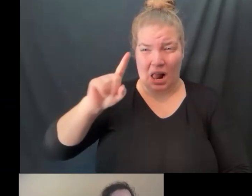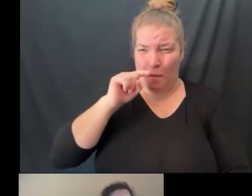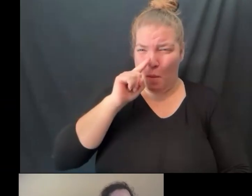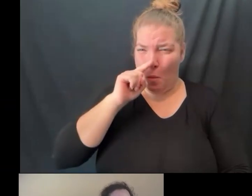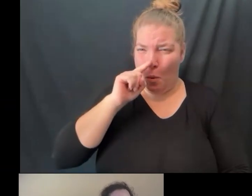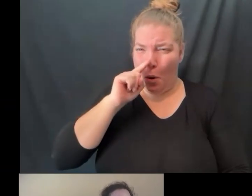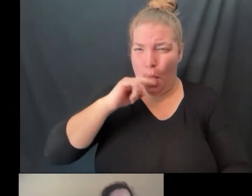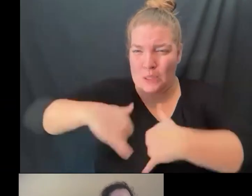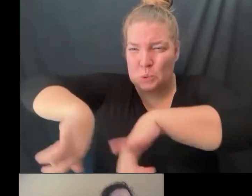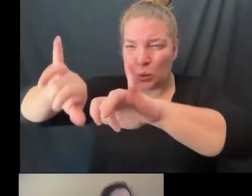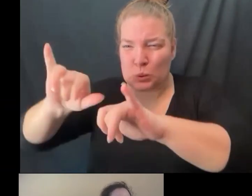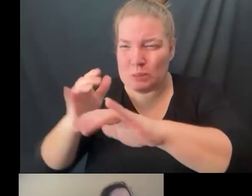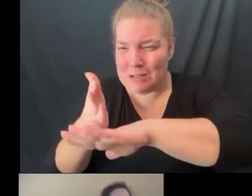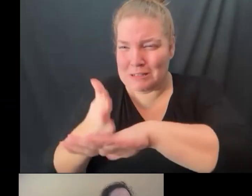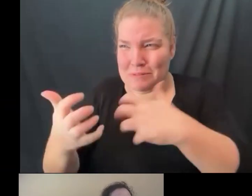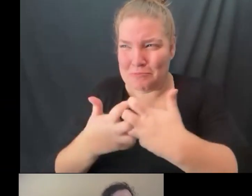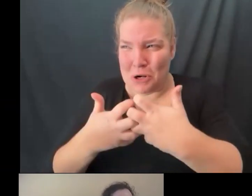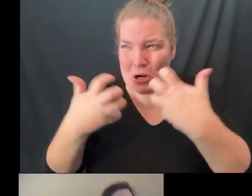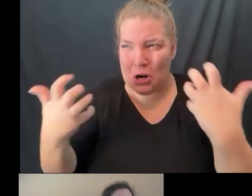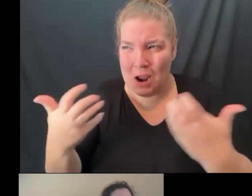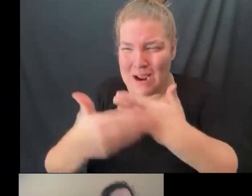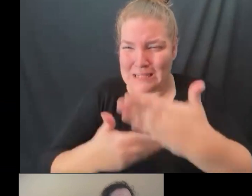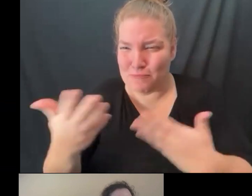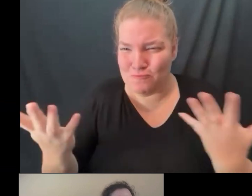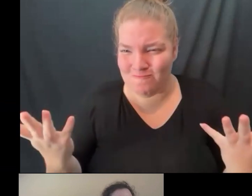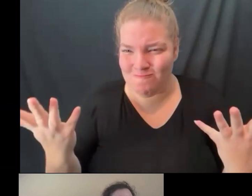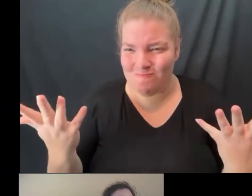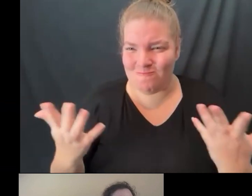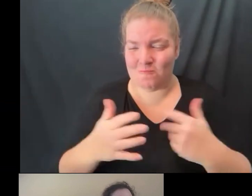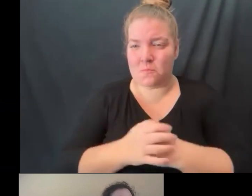then many people are going to find it difficult to get things done.